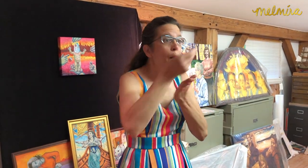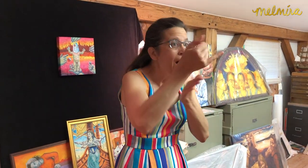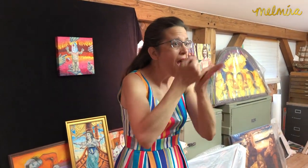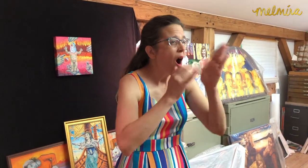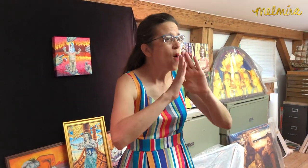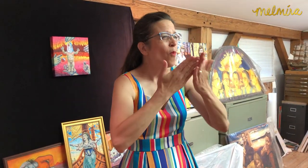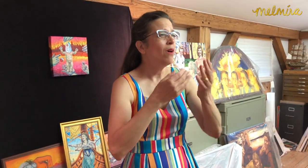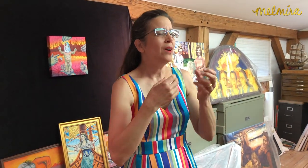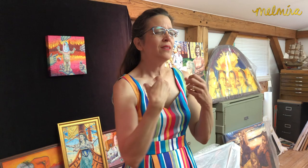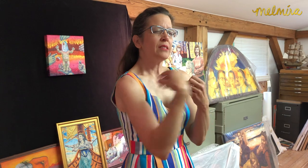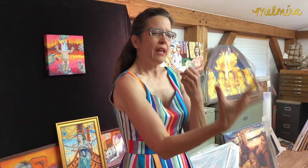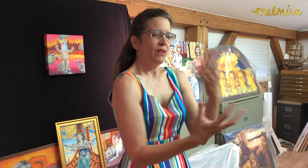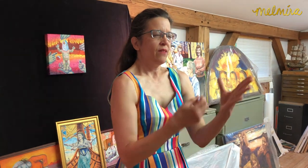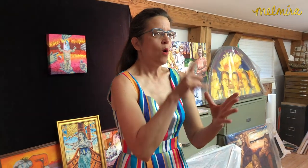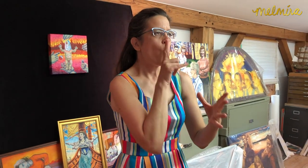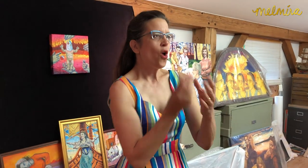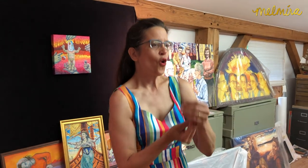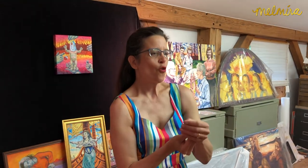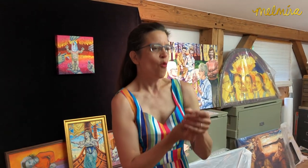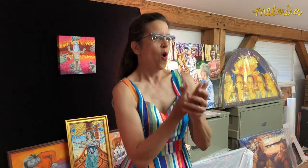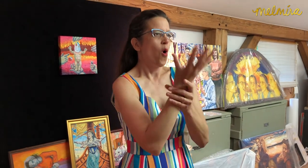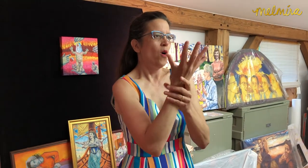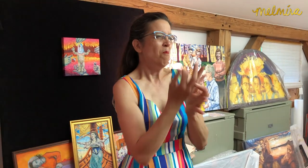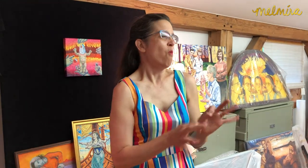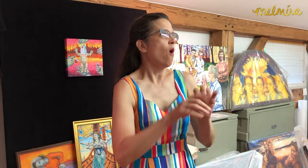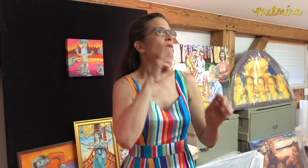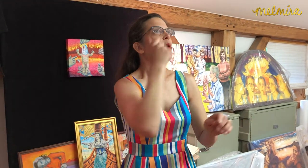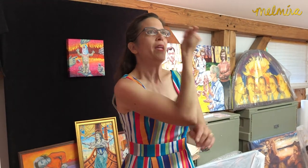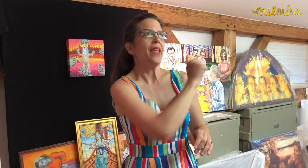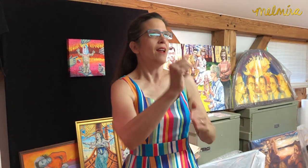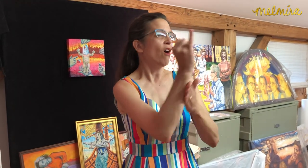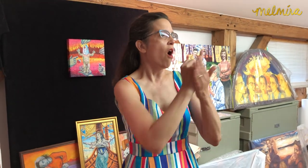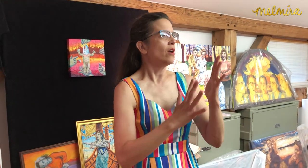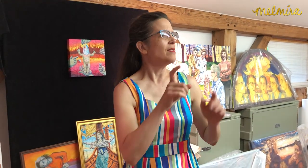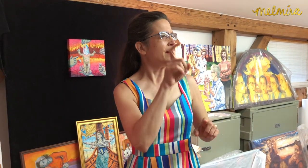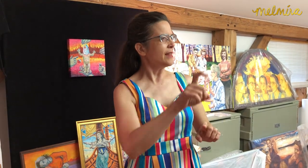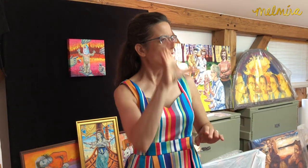and buy them art books. The more you give them, the more they'd grow. It's important for any artists, they need